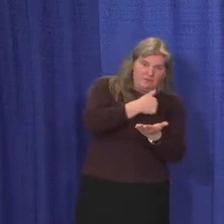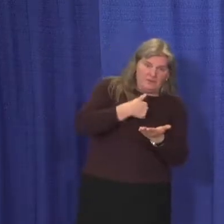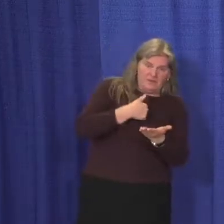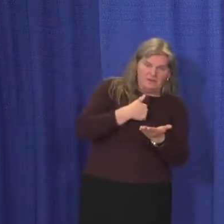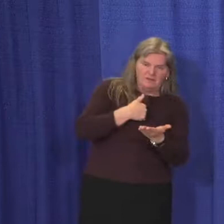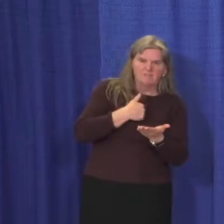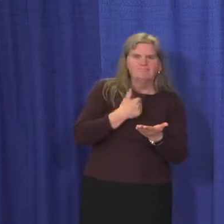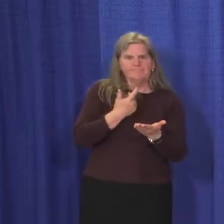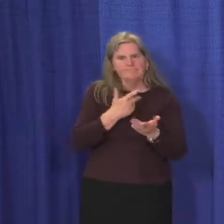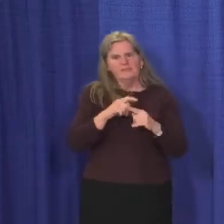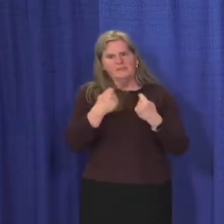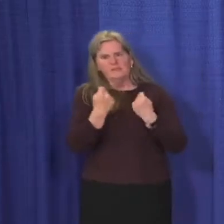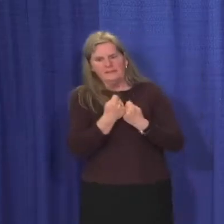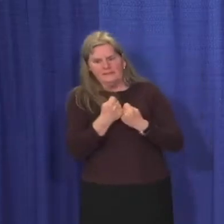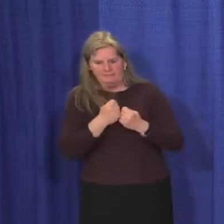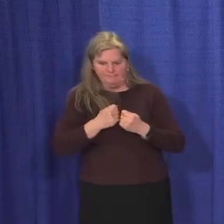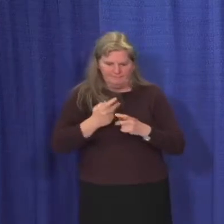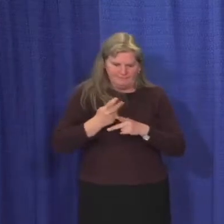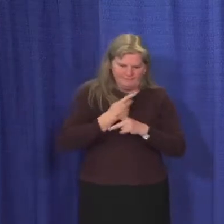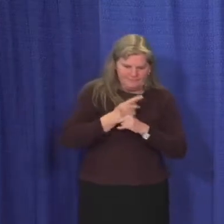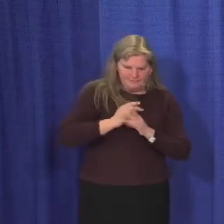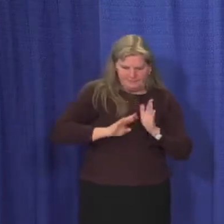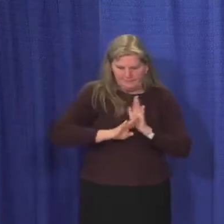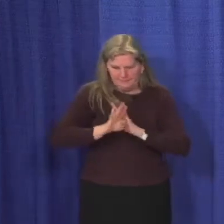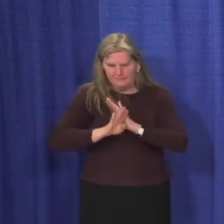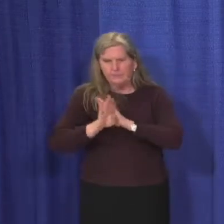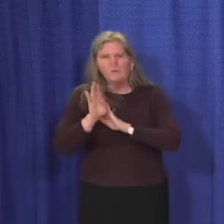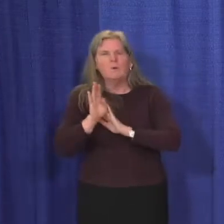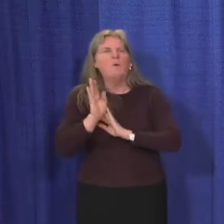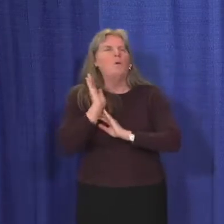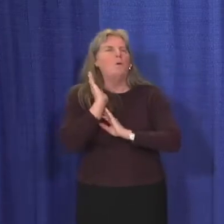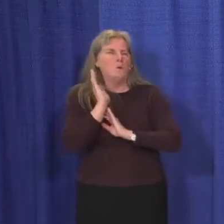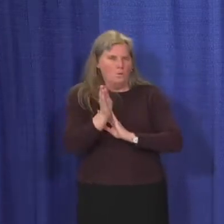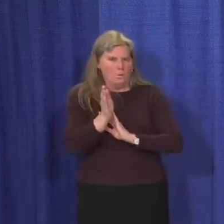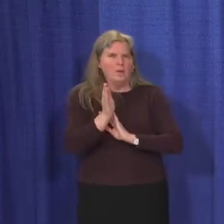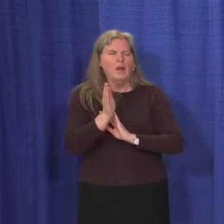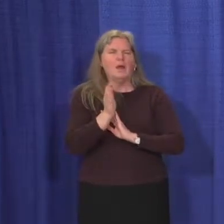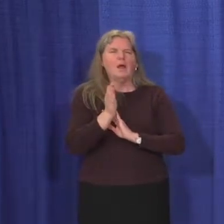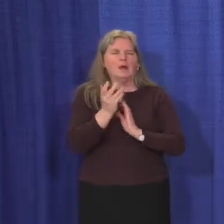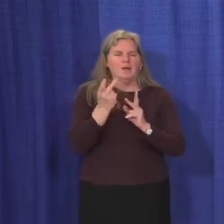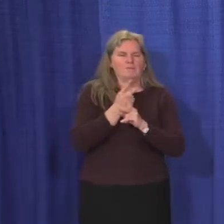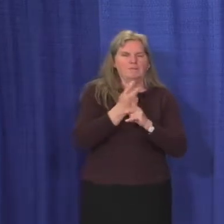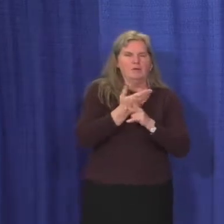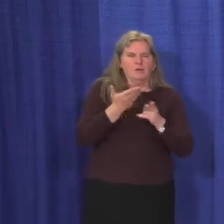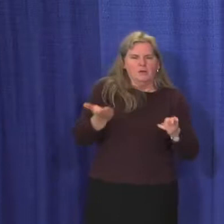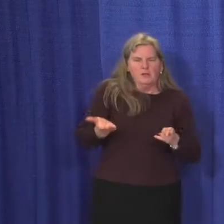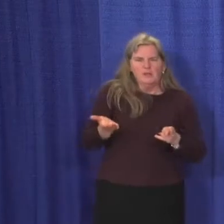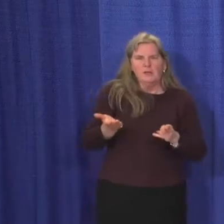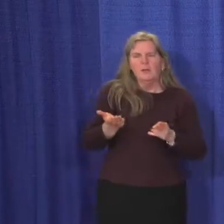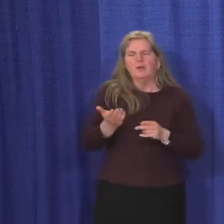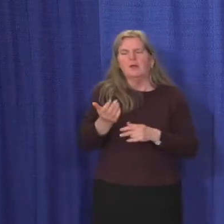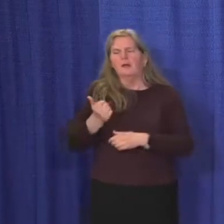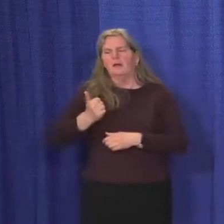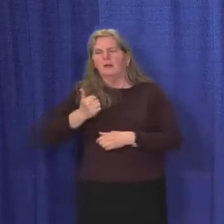immunization. Vaccine certification will be an ongoing national and